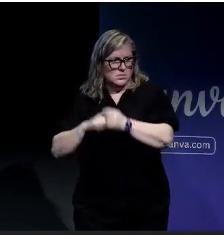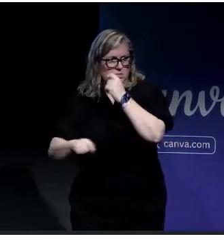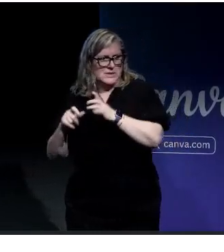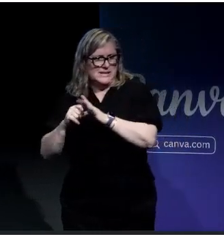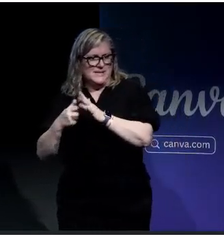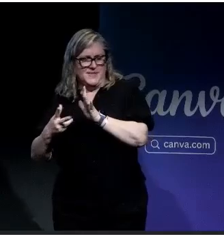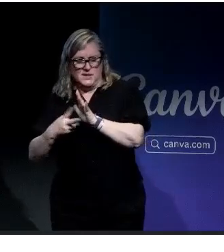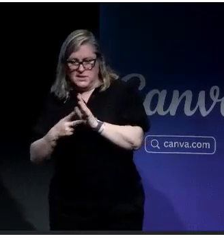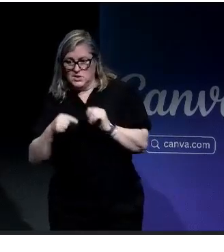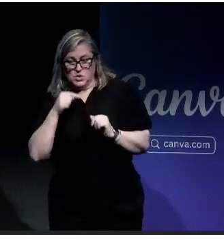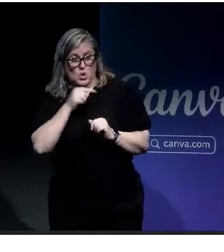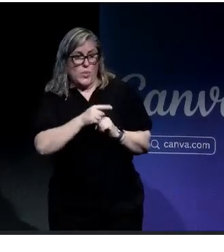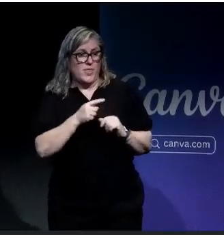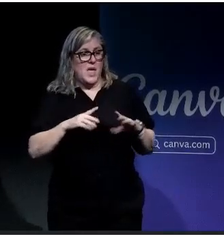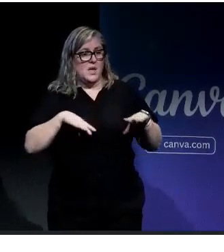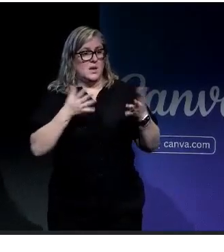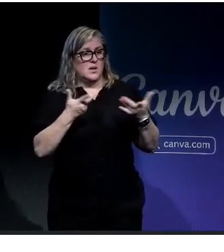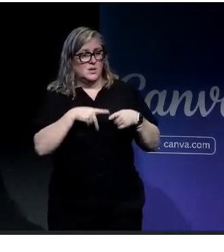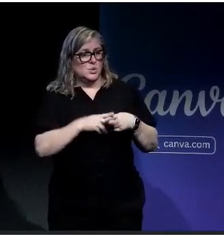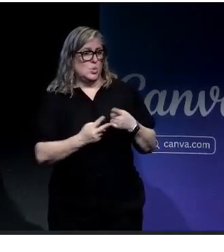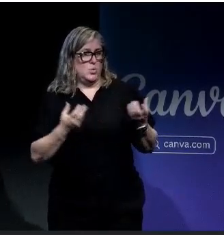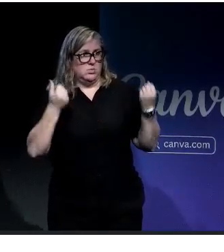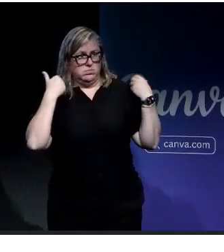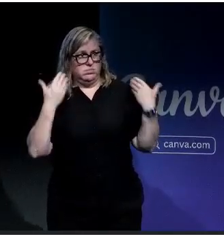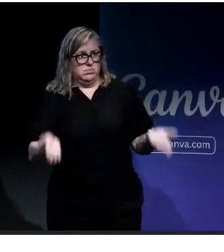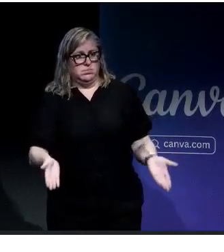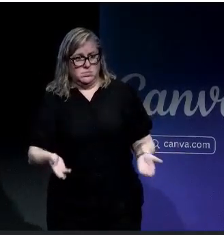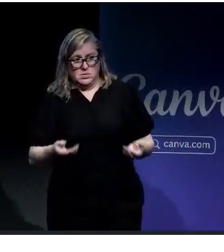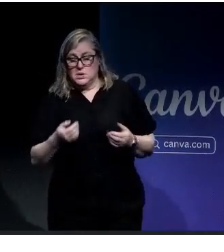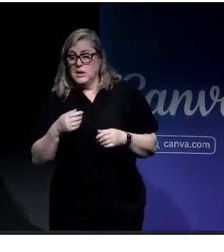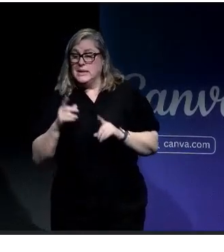So what we can do, as we also heard in the last presentation, we can add